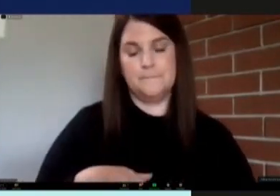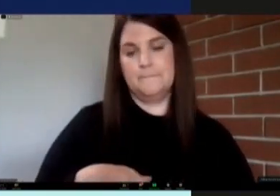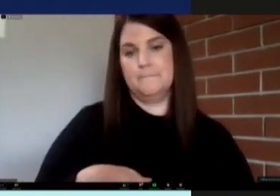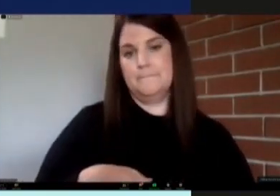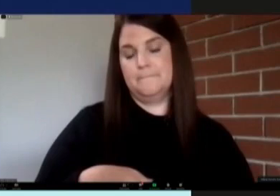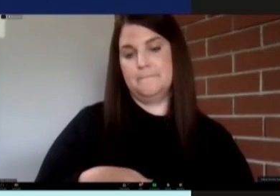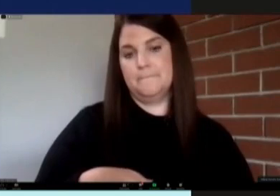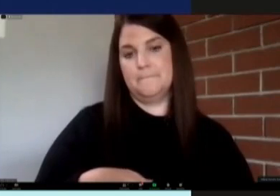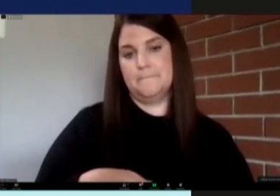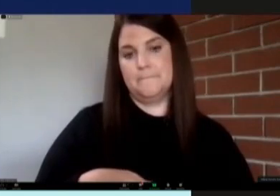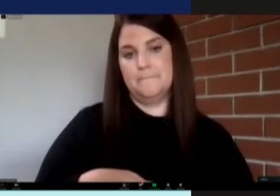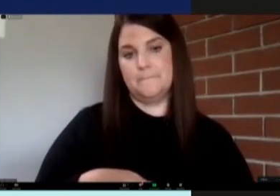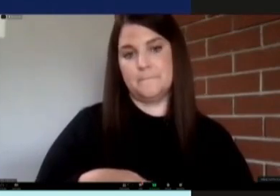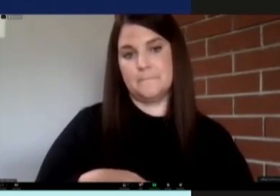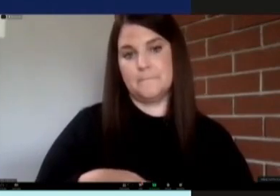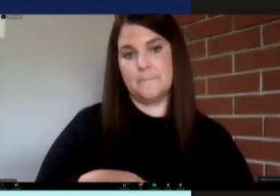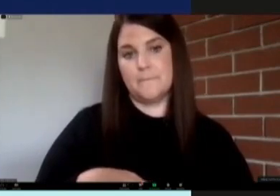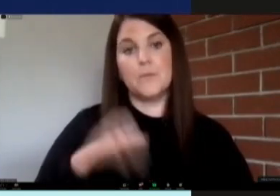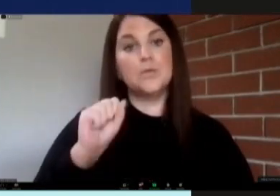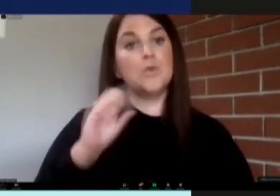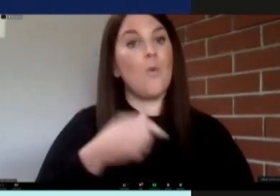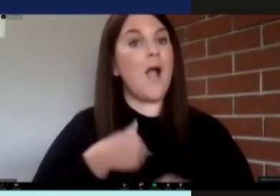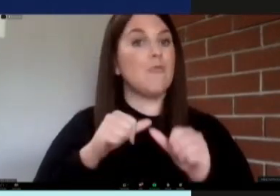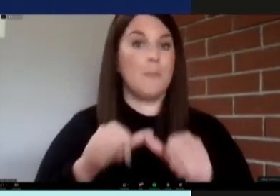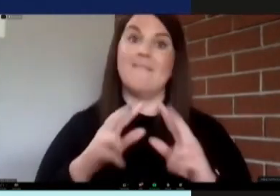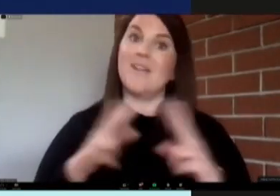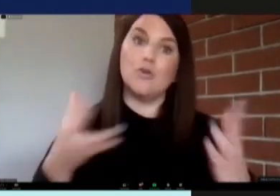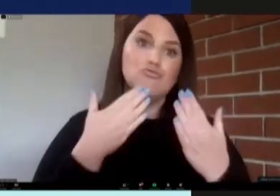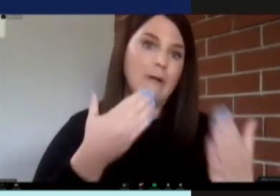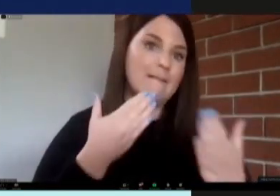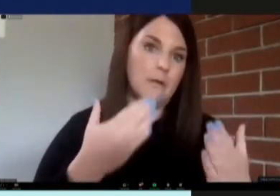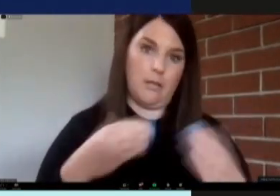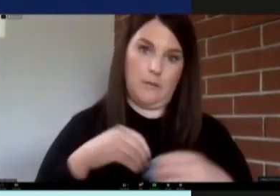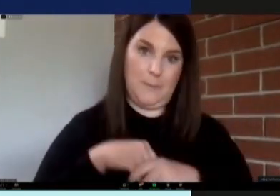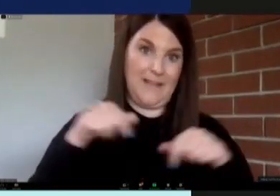So, I remain very grateful to be in this work with all of you.